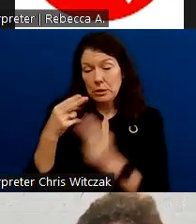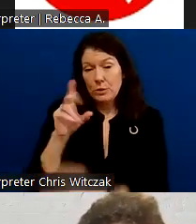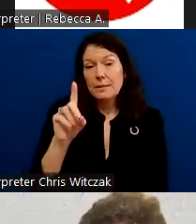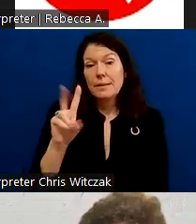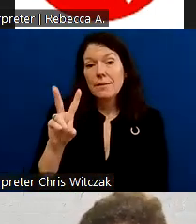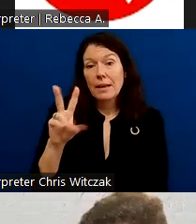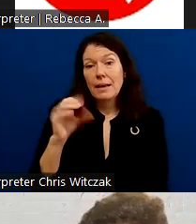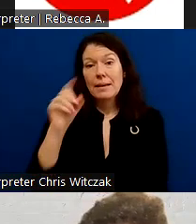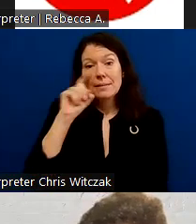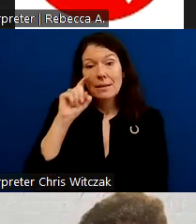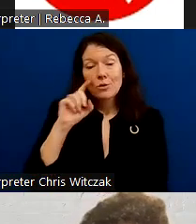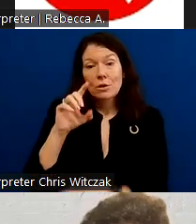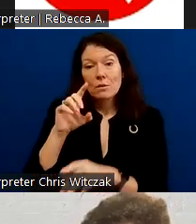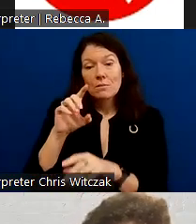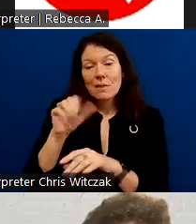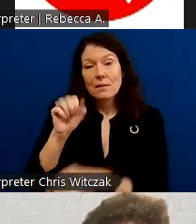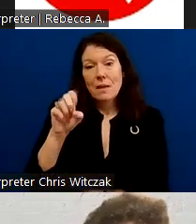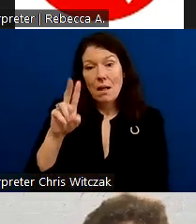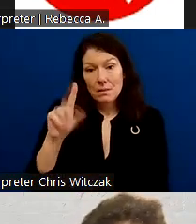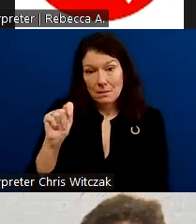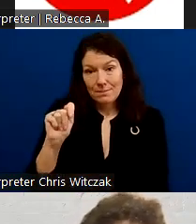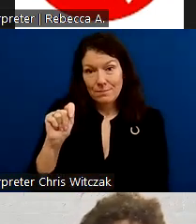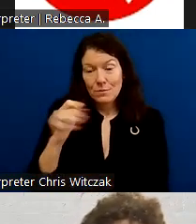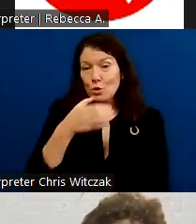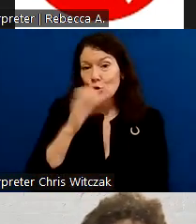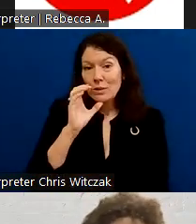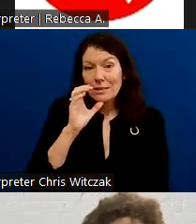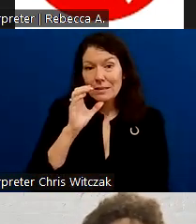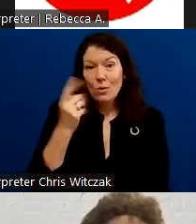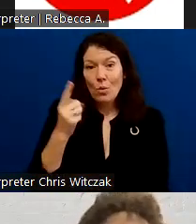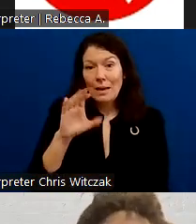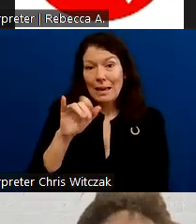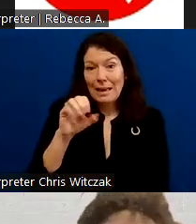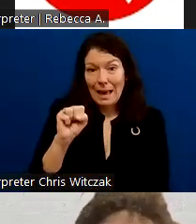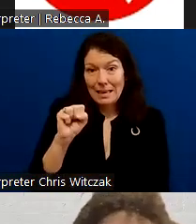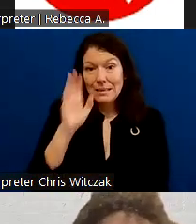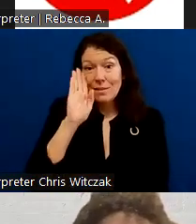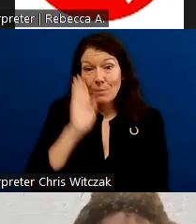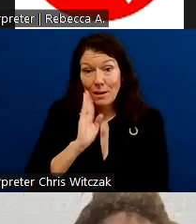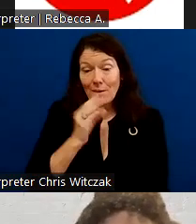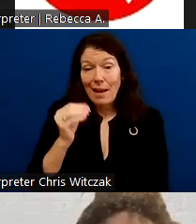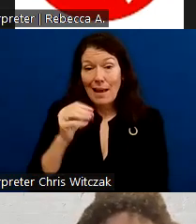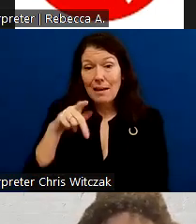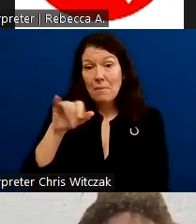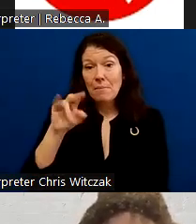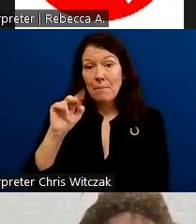sexual assault. She drinks a case of beer and a pint of vodka every day usually starting